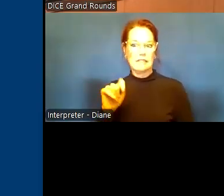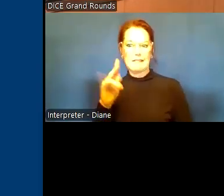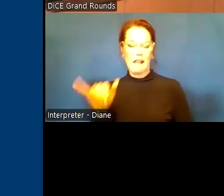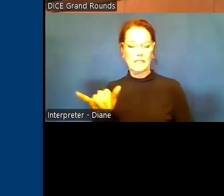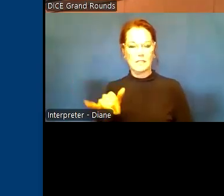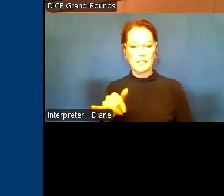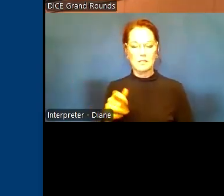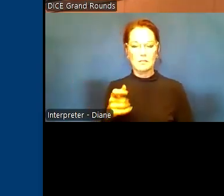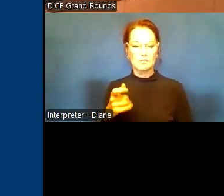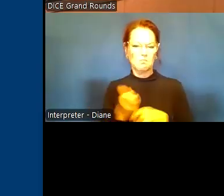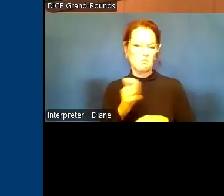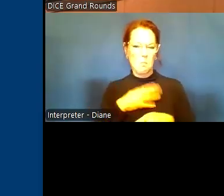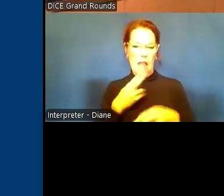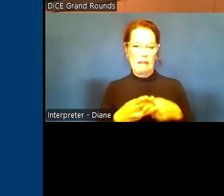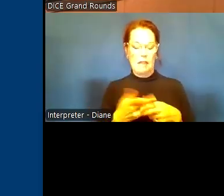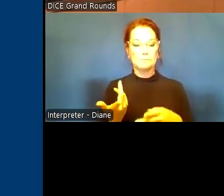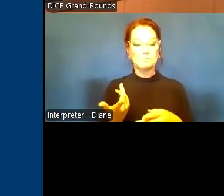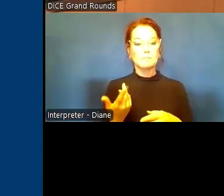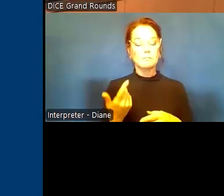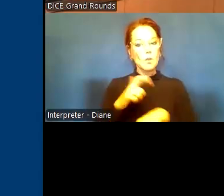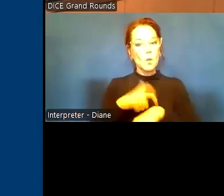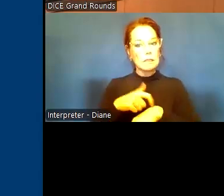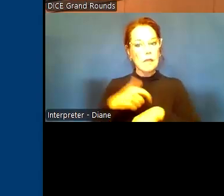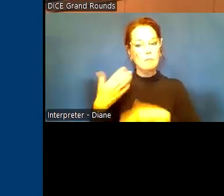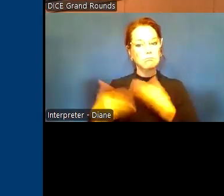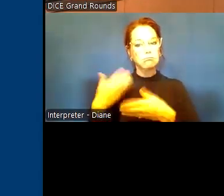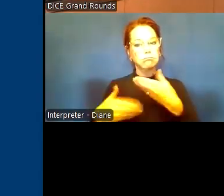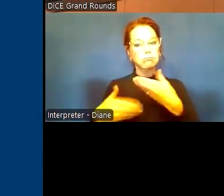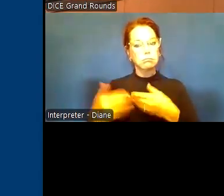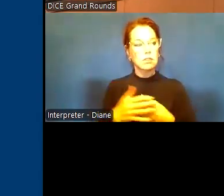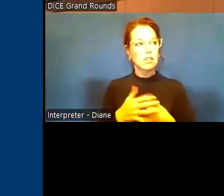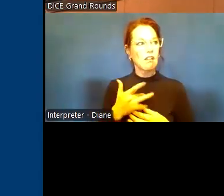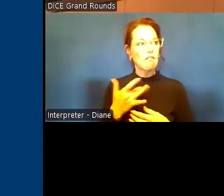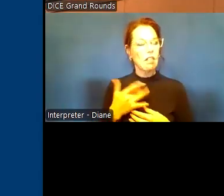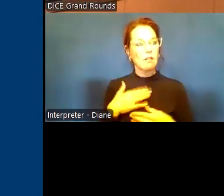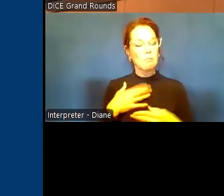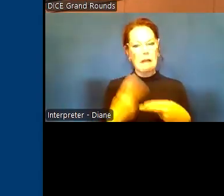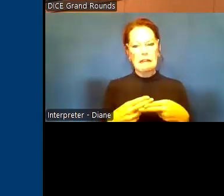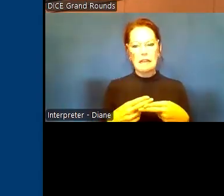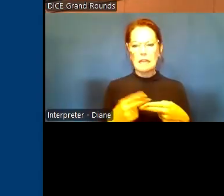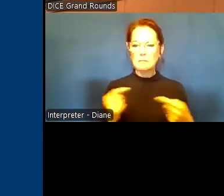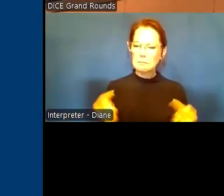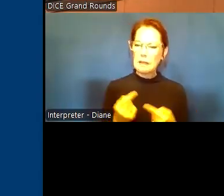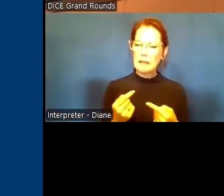a while my name to me just seemed like this is a royal pain in the butt I'm I'm just like so